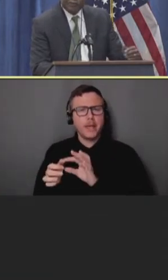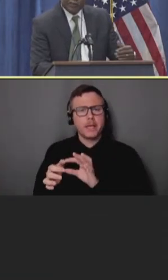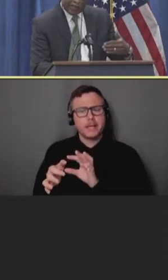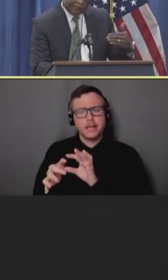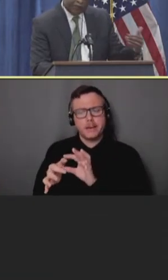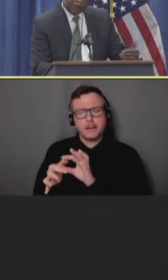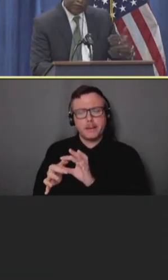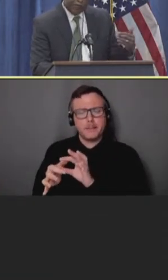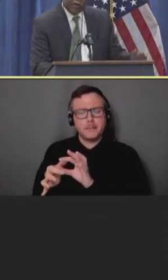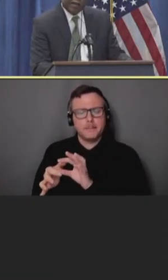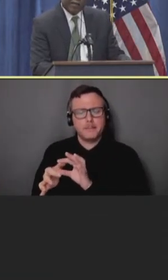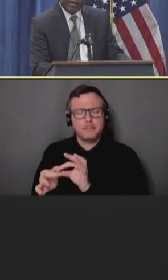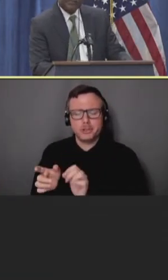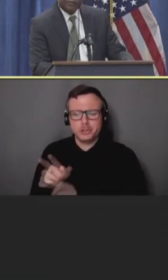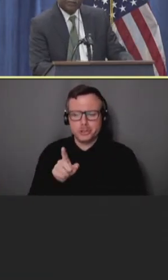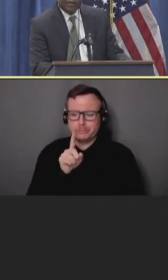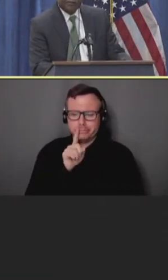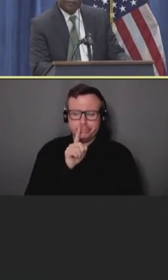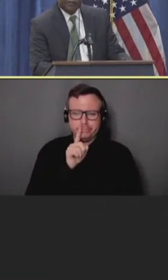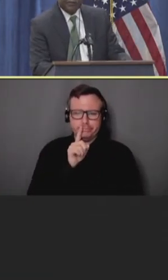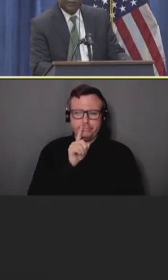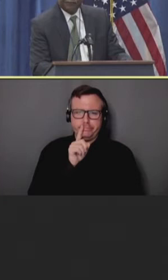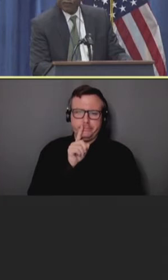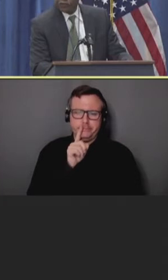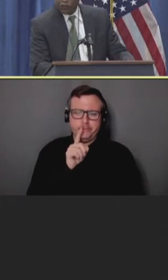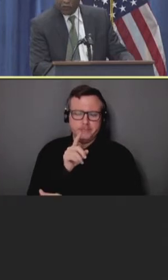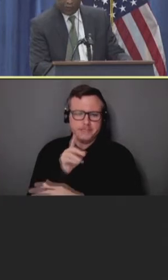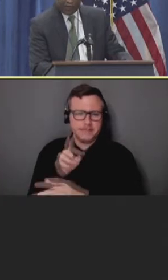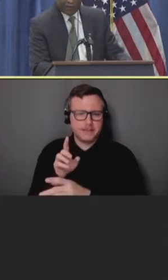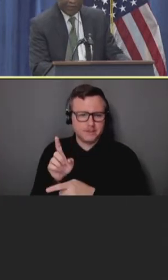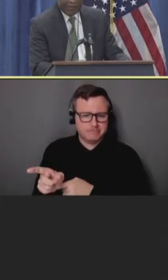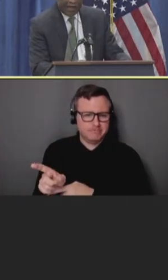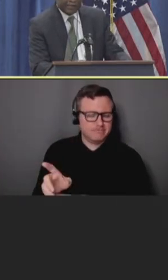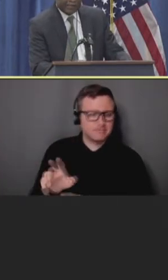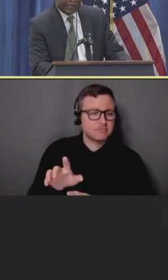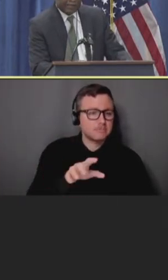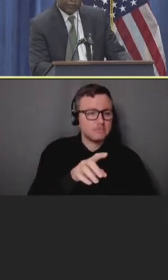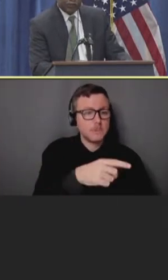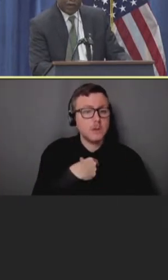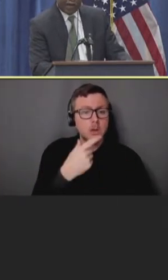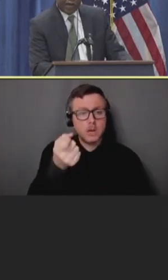even during the eradication time period. The Finnish Army actually had described,